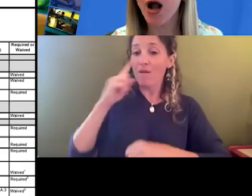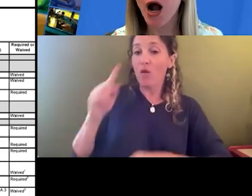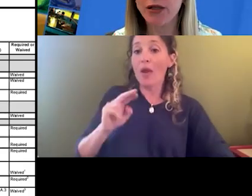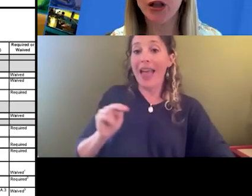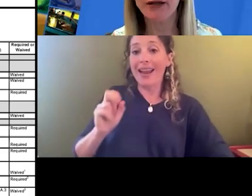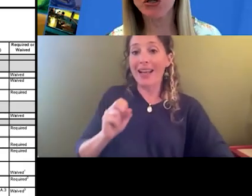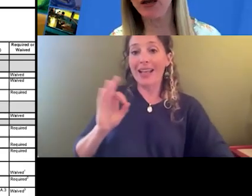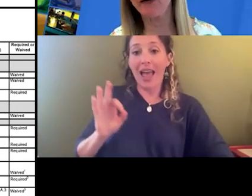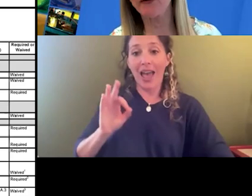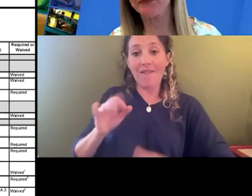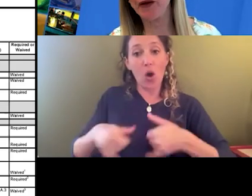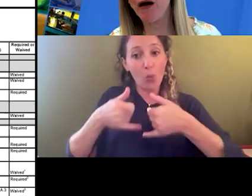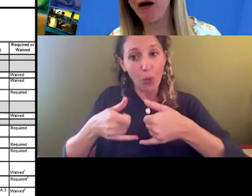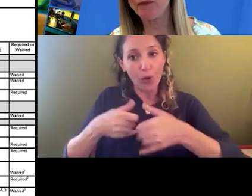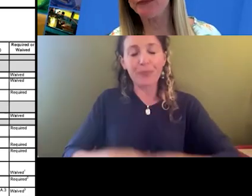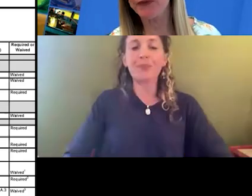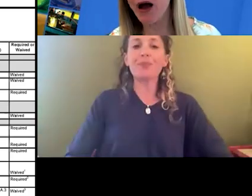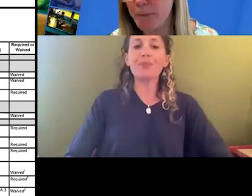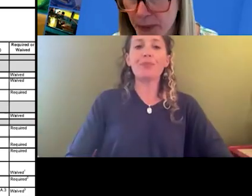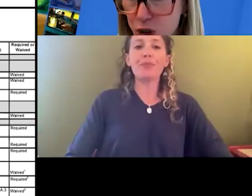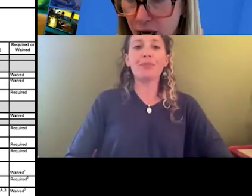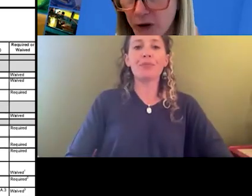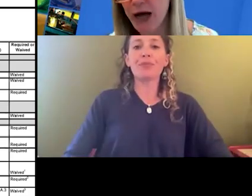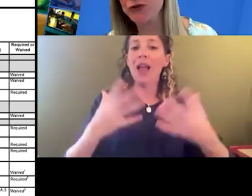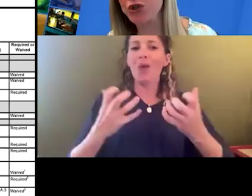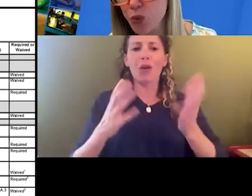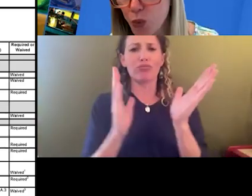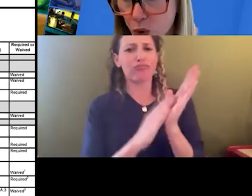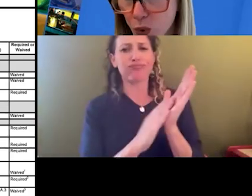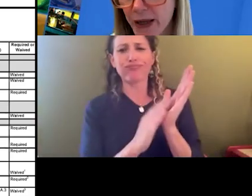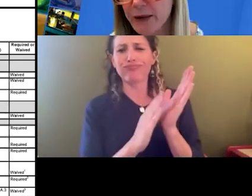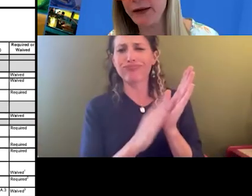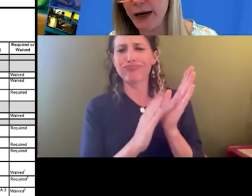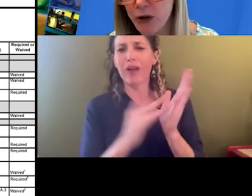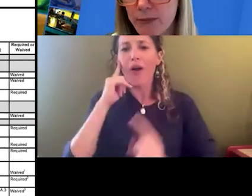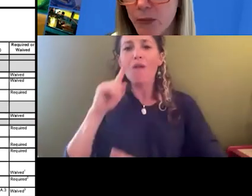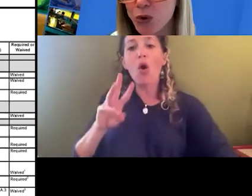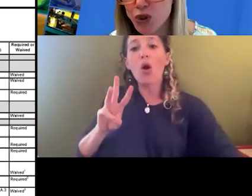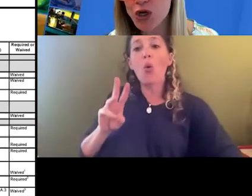I'd like to give a big shout out to Will Grant and Eric Mulch